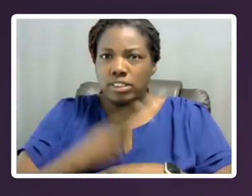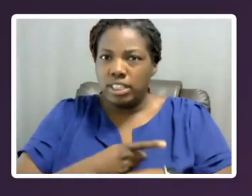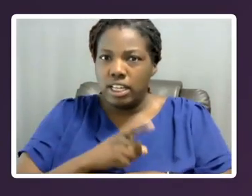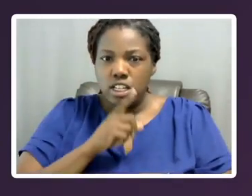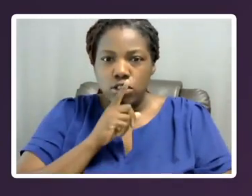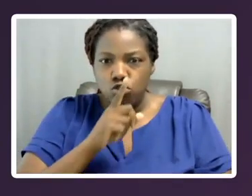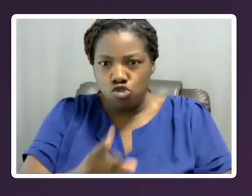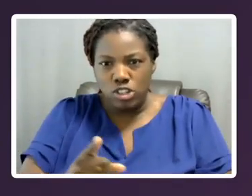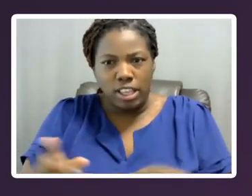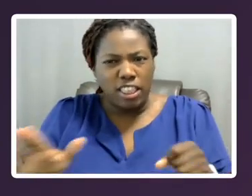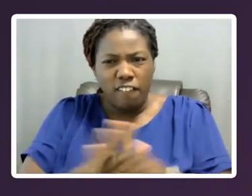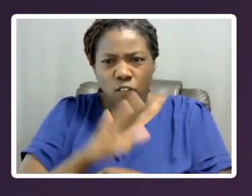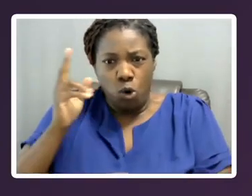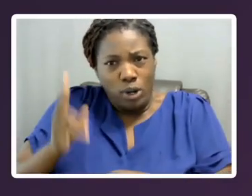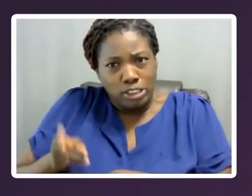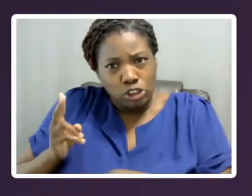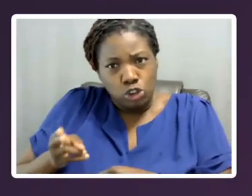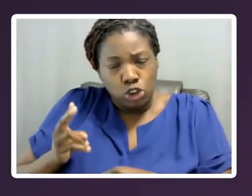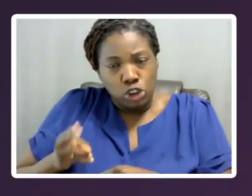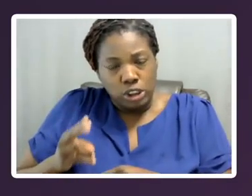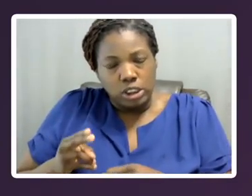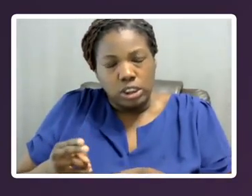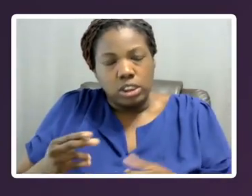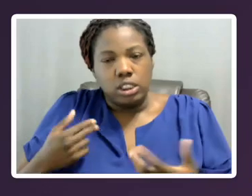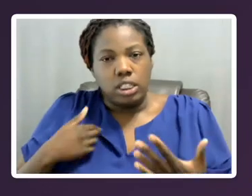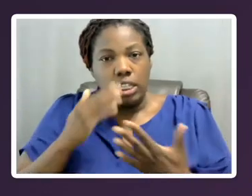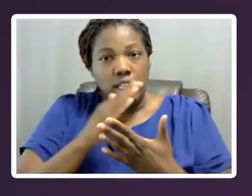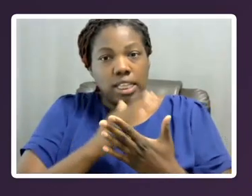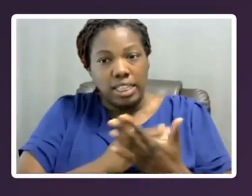we -- you know, while the lesson, the source investigation is geared at grades